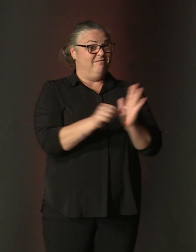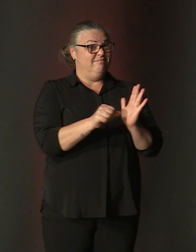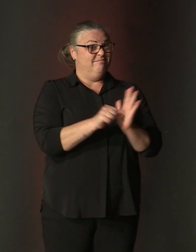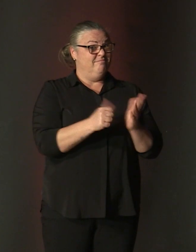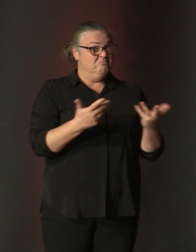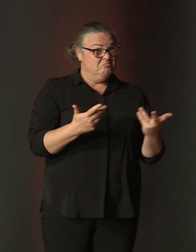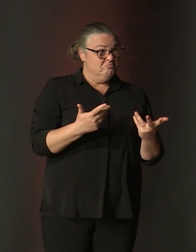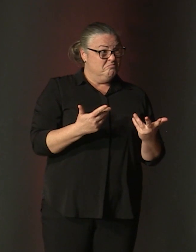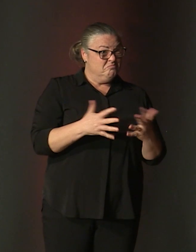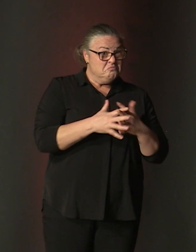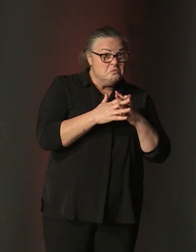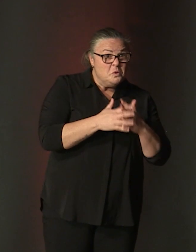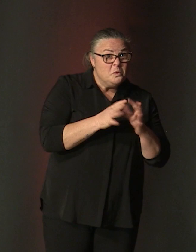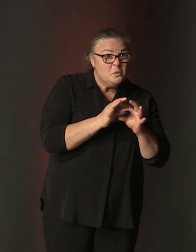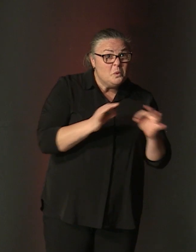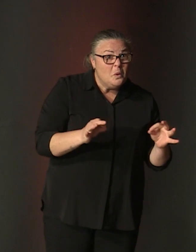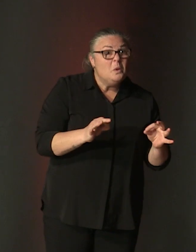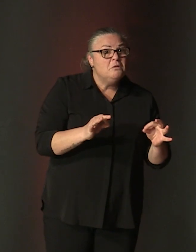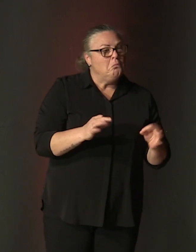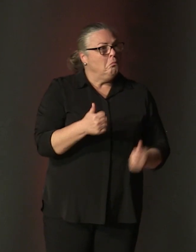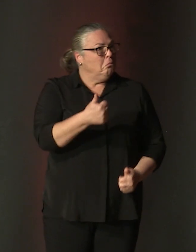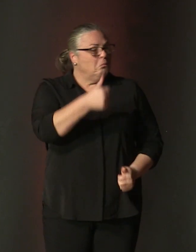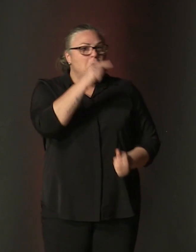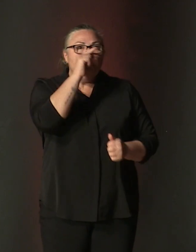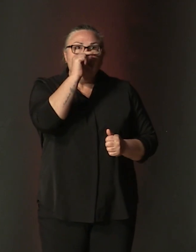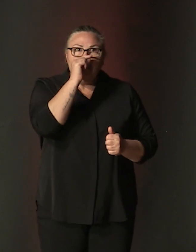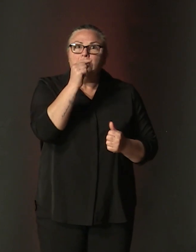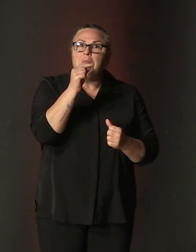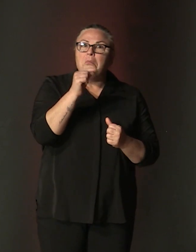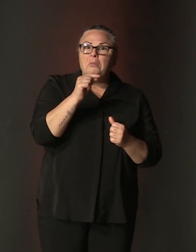the good news is that biorecycling is economical, feasible.